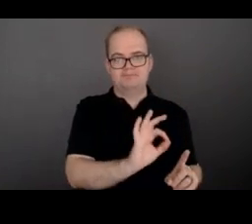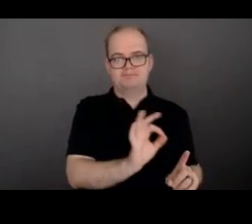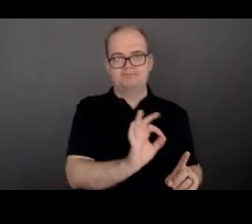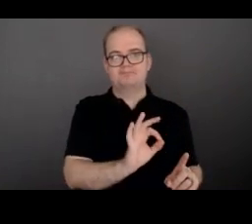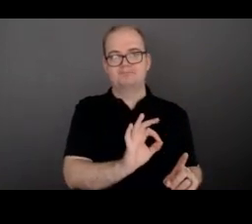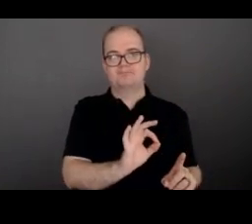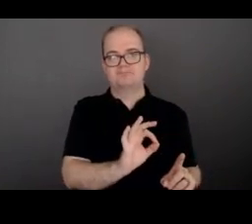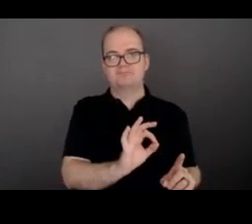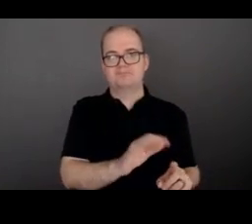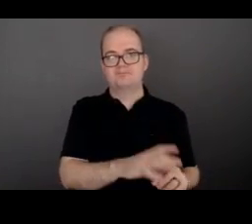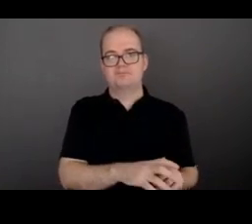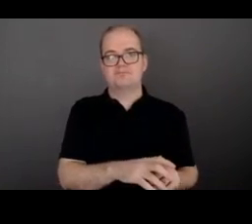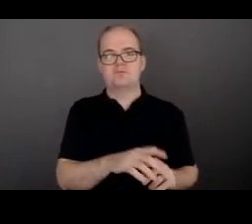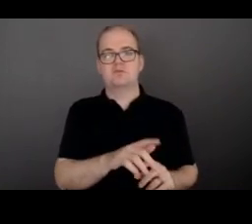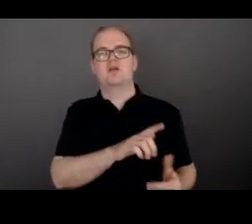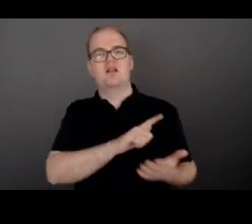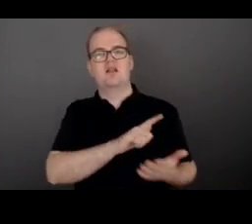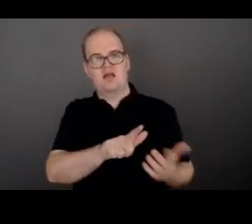in the court.